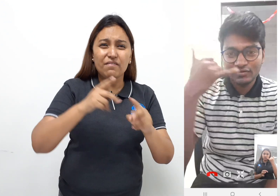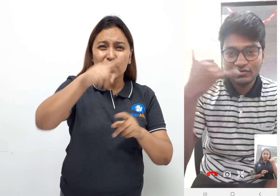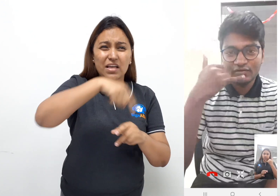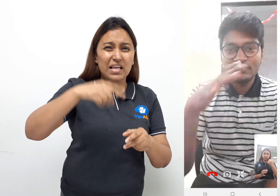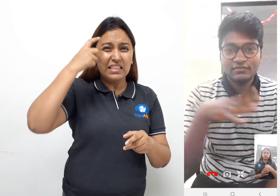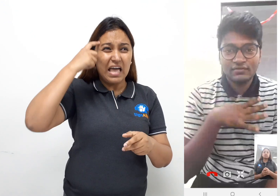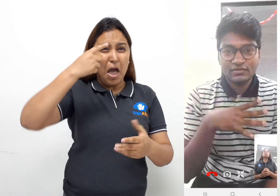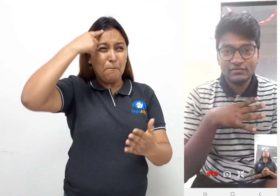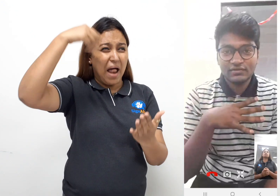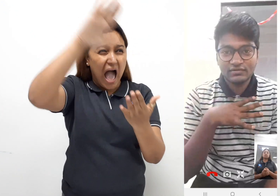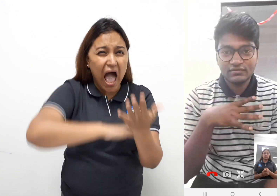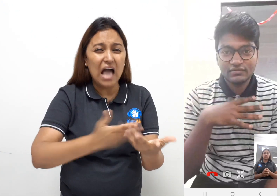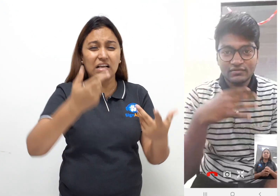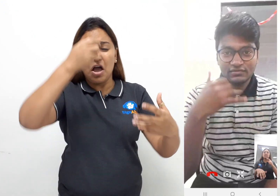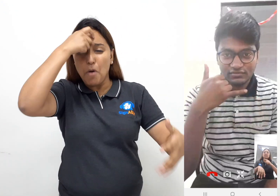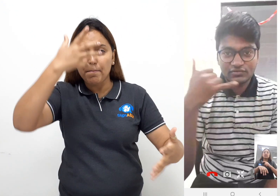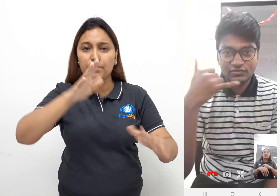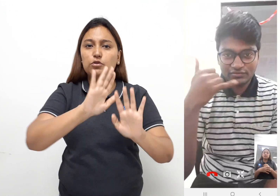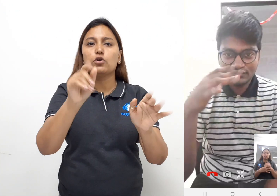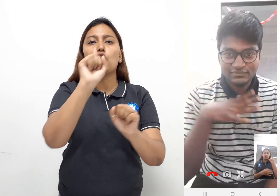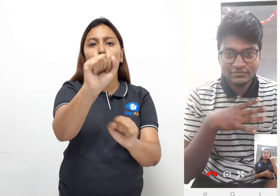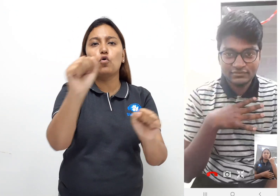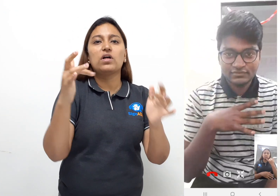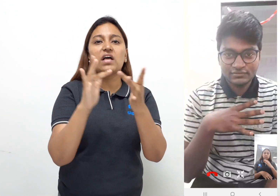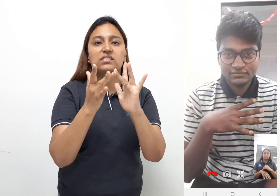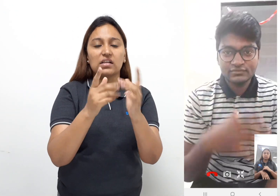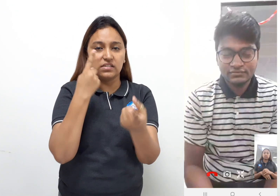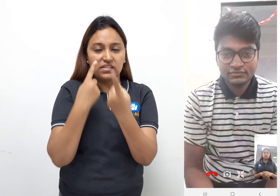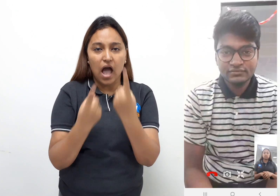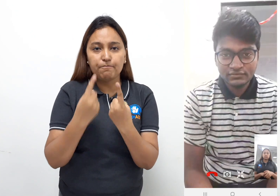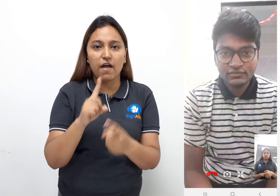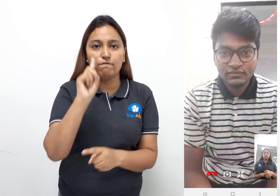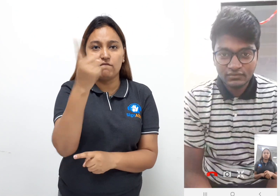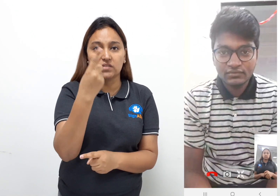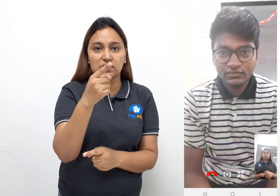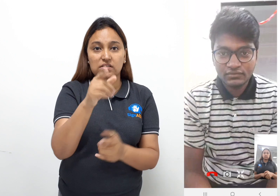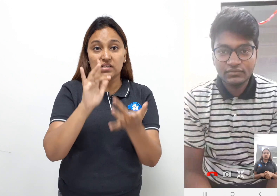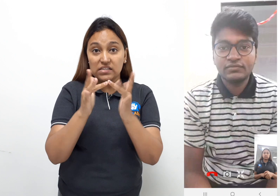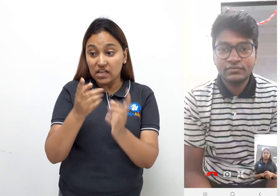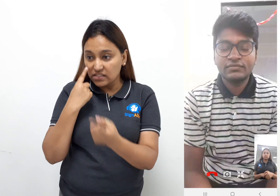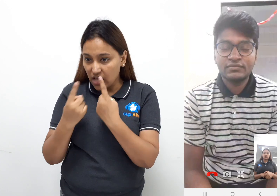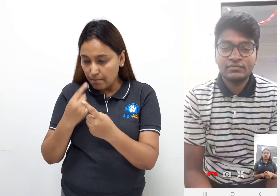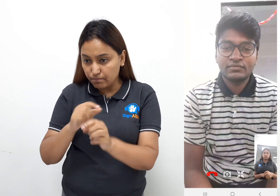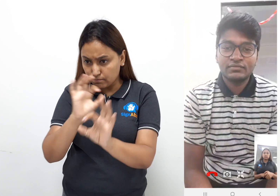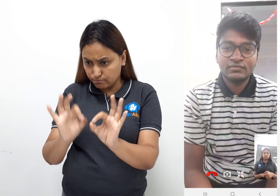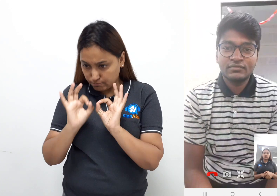if you experience black screen or any other problem, please check your internet connection first.